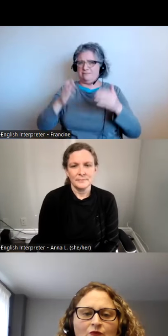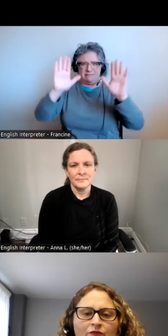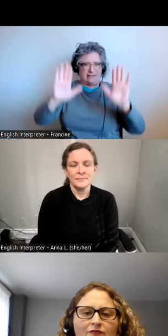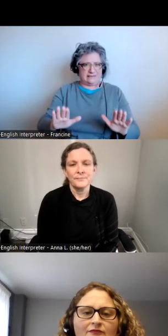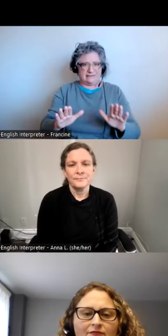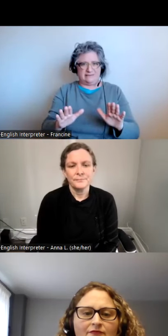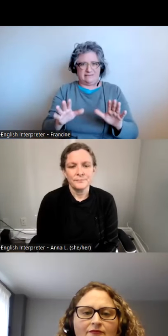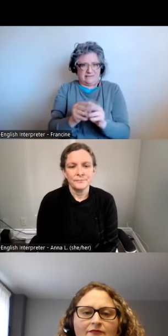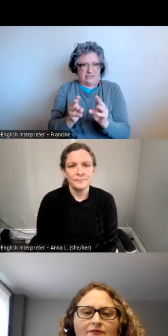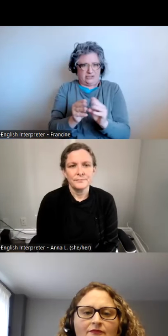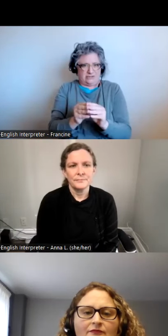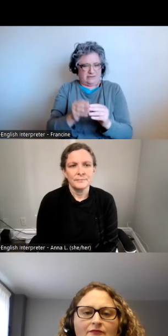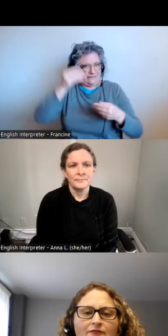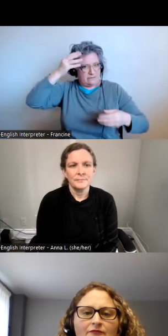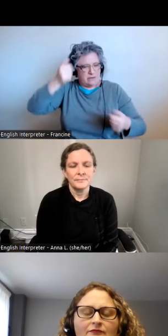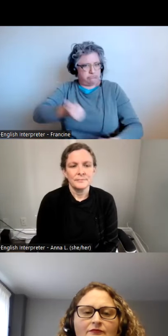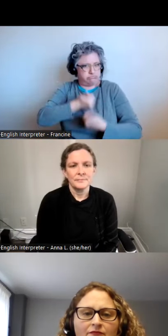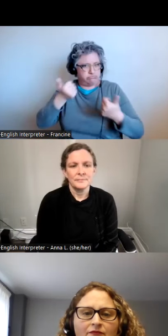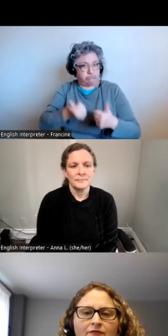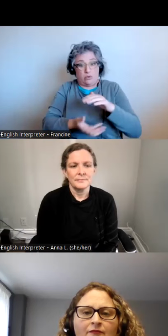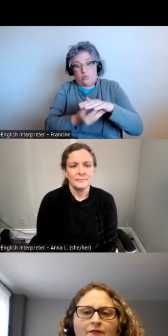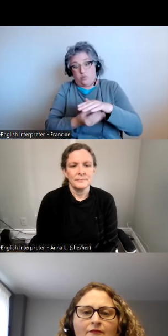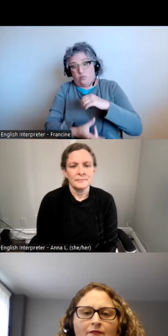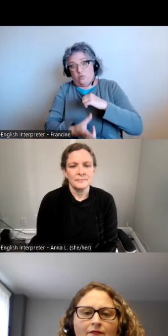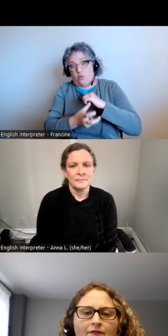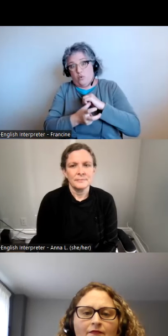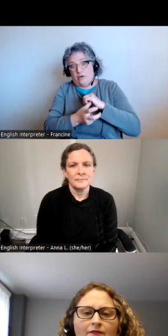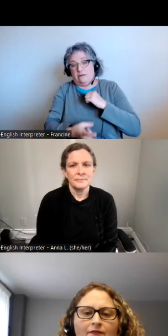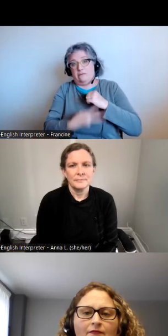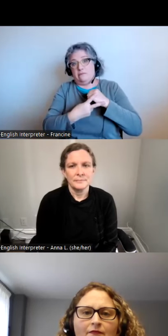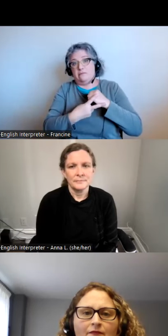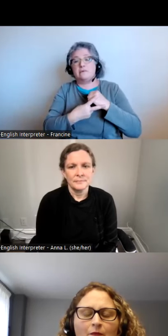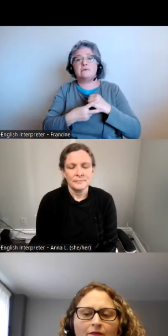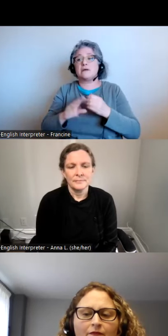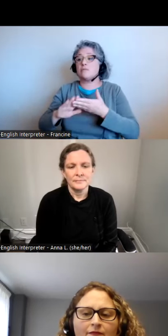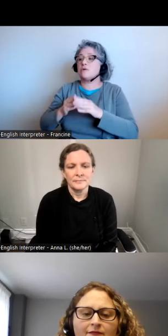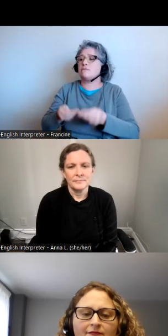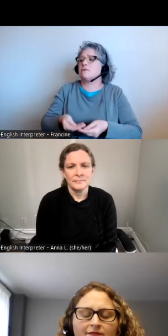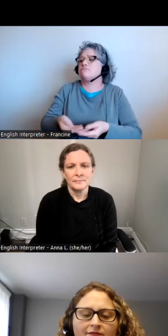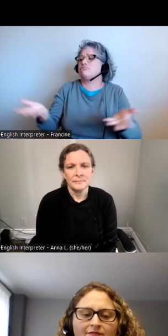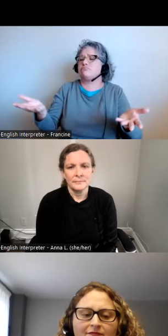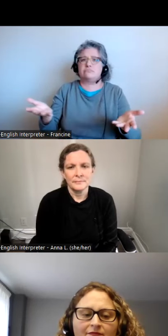Independent Living in Toronto. This has been a really amazing , informative session, and it' s being recorded, so we'll be